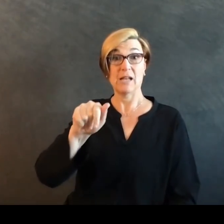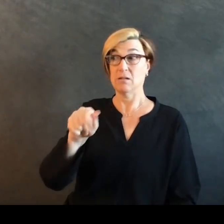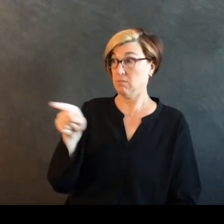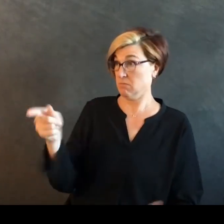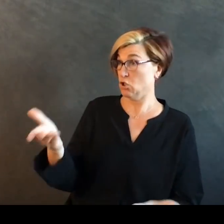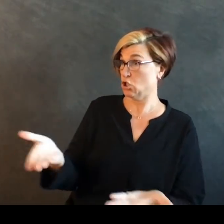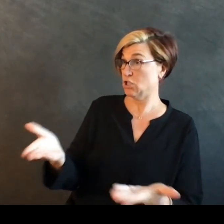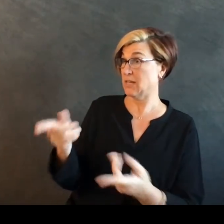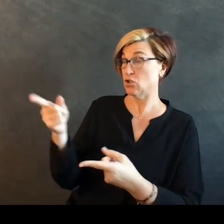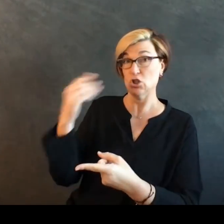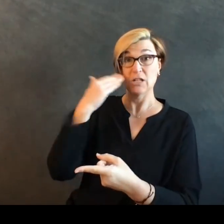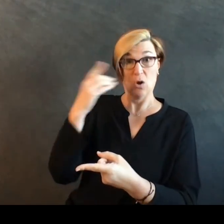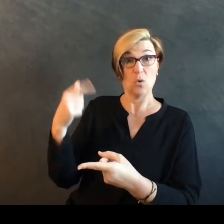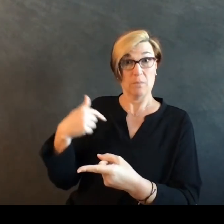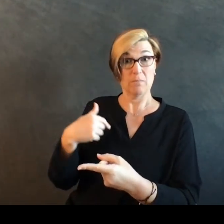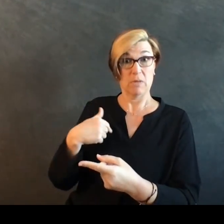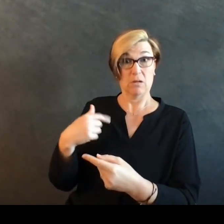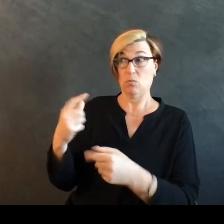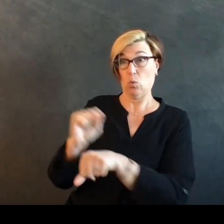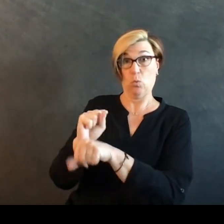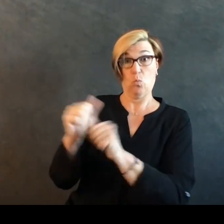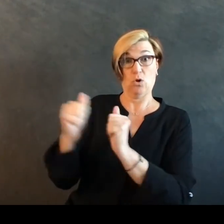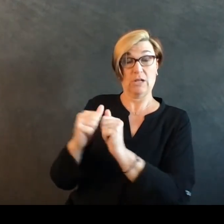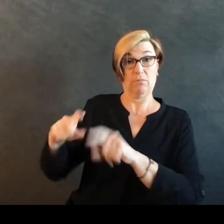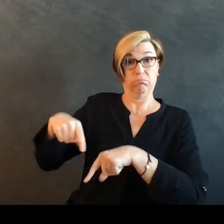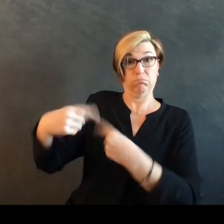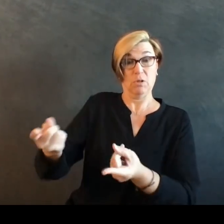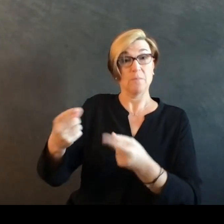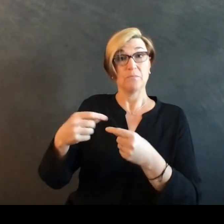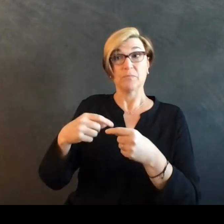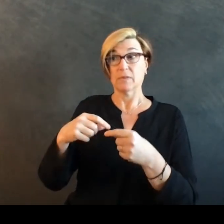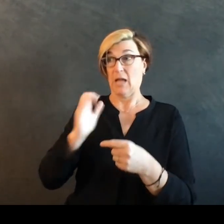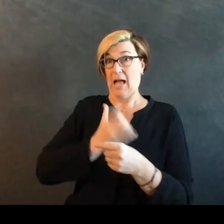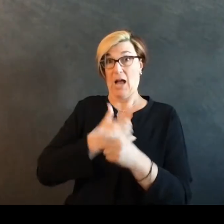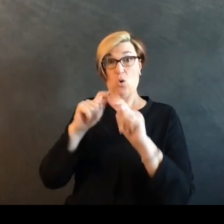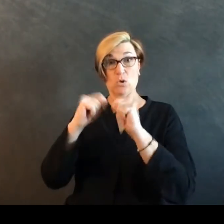power struggle Jovita and our team as I said worked together till four o'clock